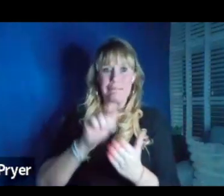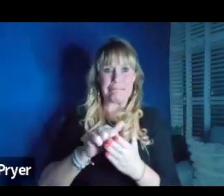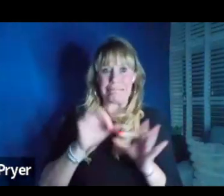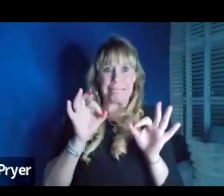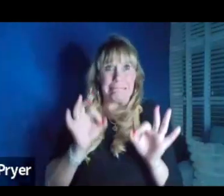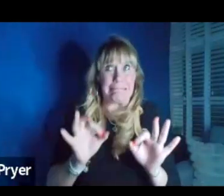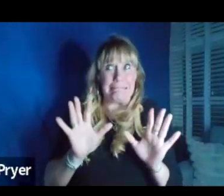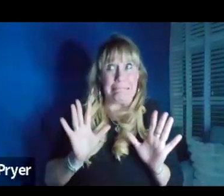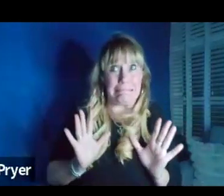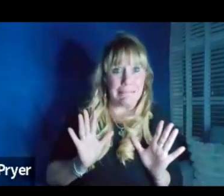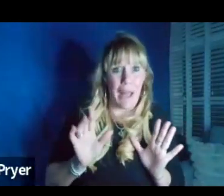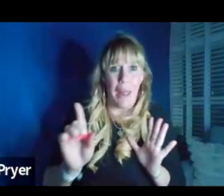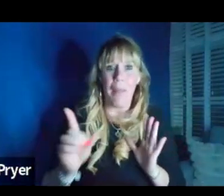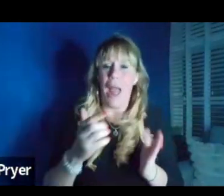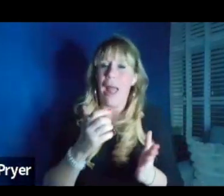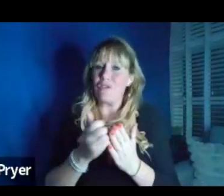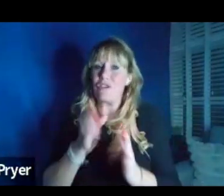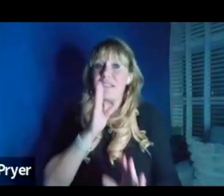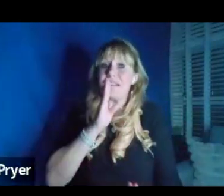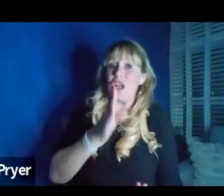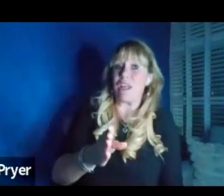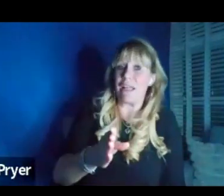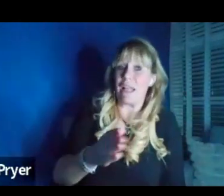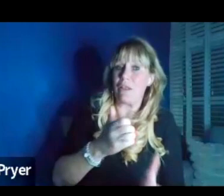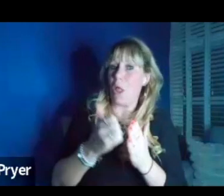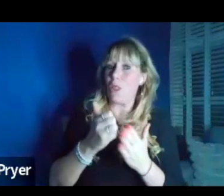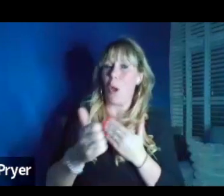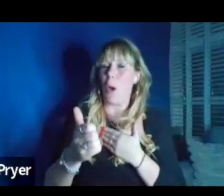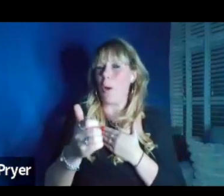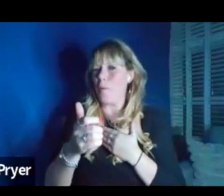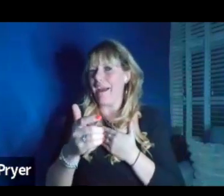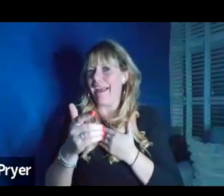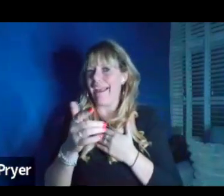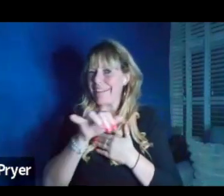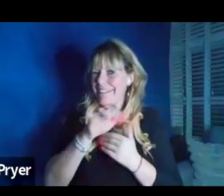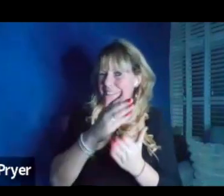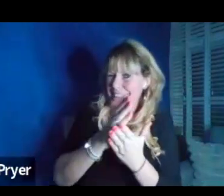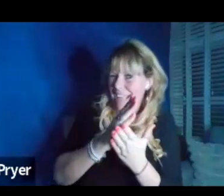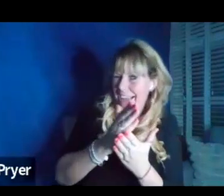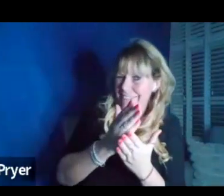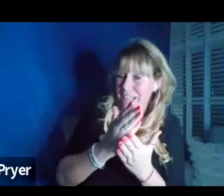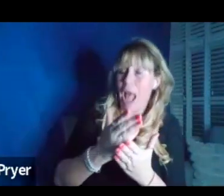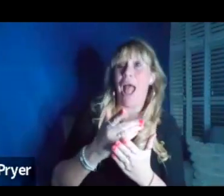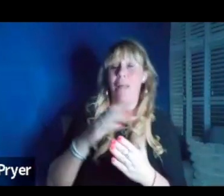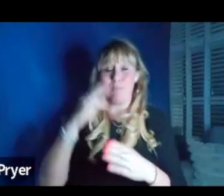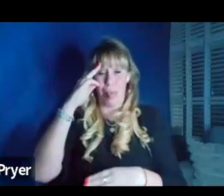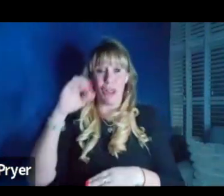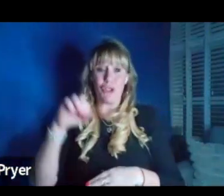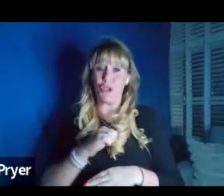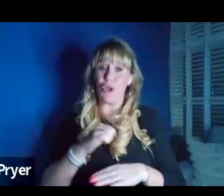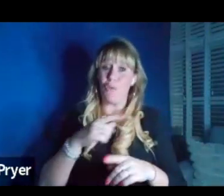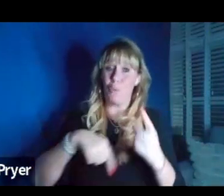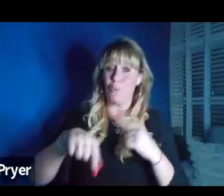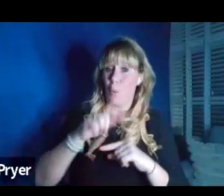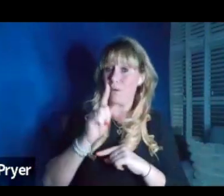And her mother should have warned her there are girls like us about.